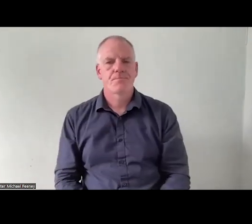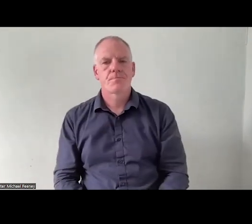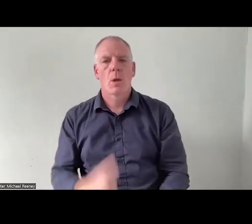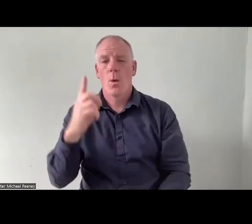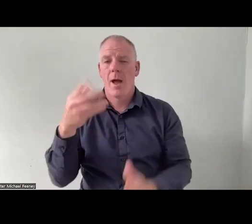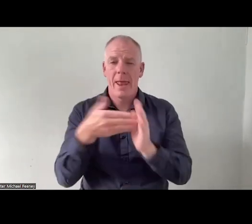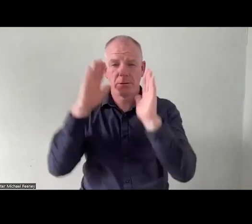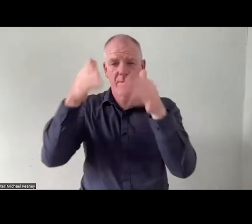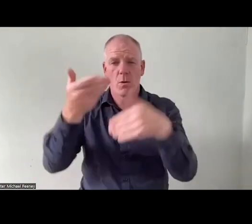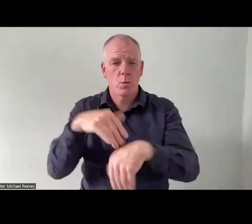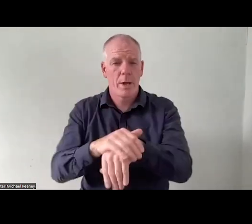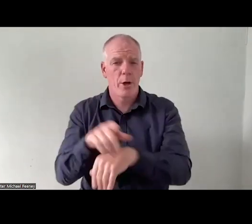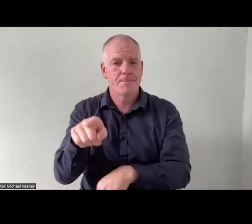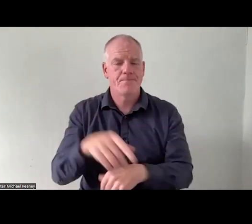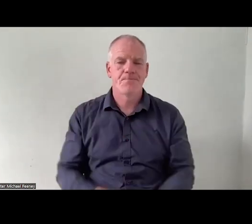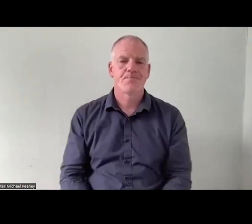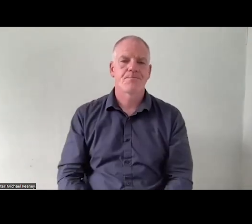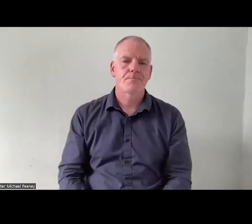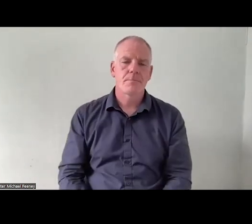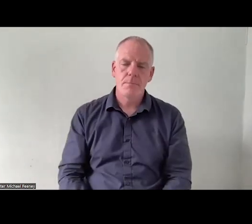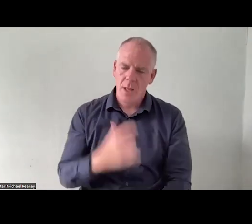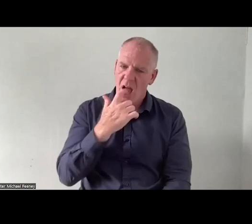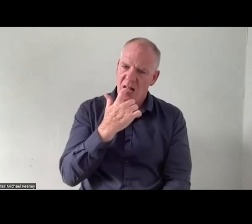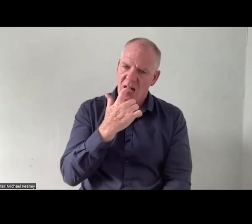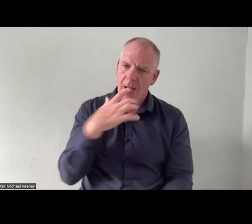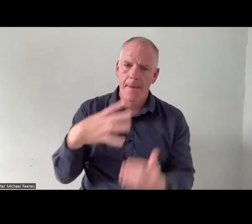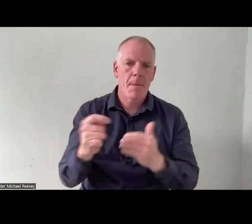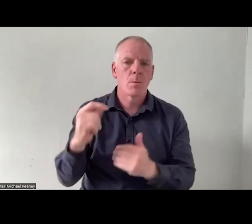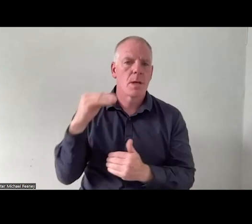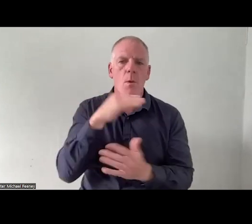So, the most important thing to us are the people that use our applications –